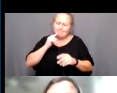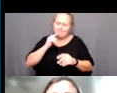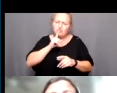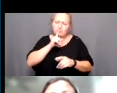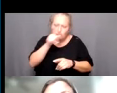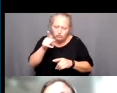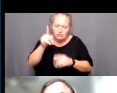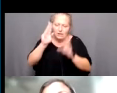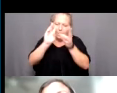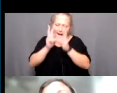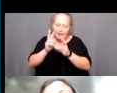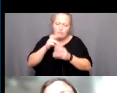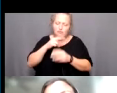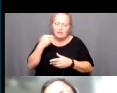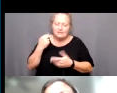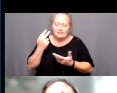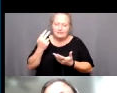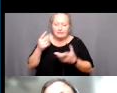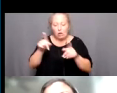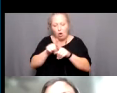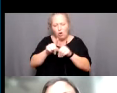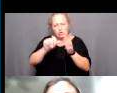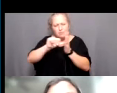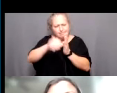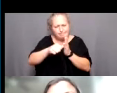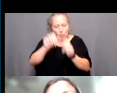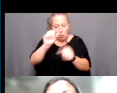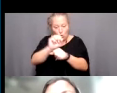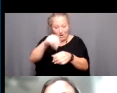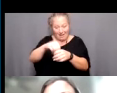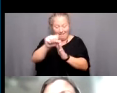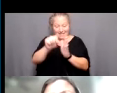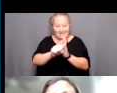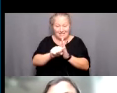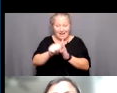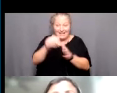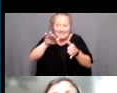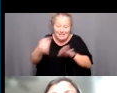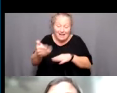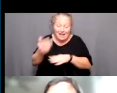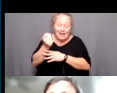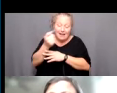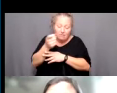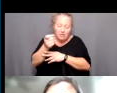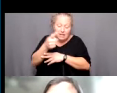And I also want to emphasize that workers in the state die every year on the job, not just from injuries